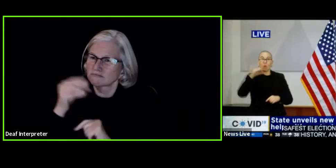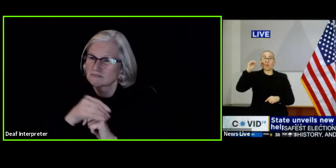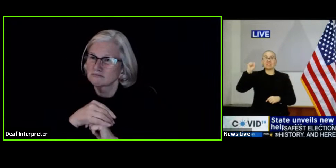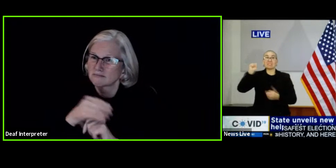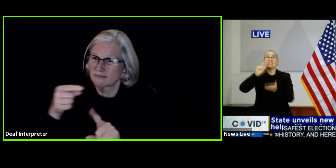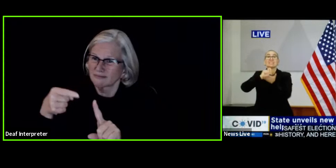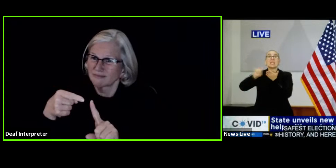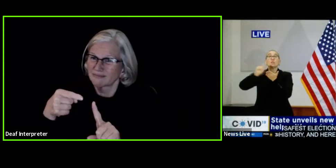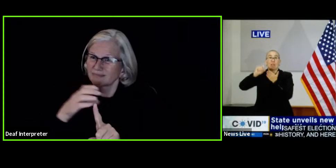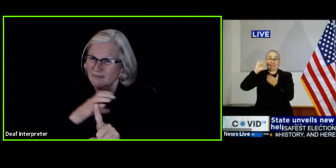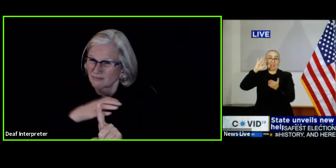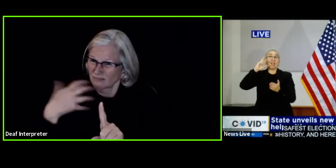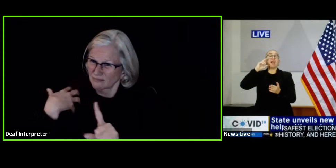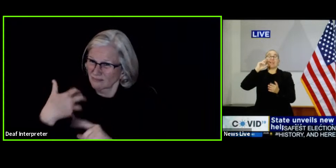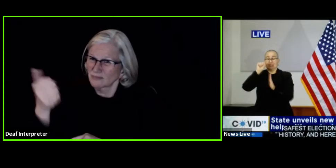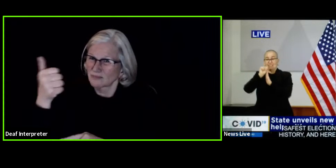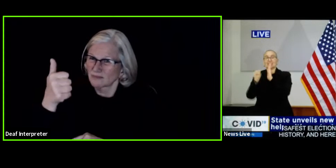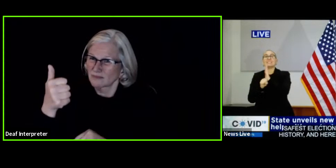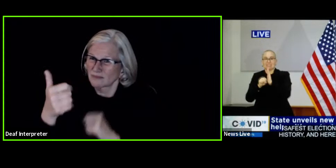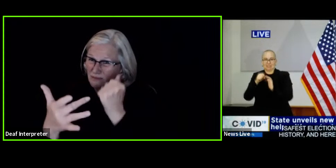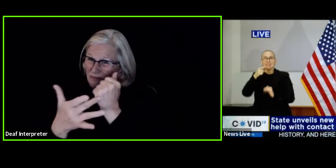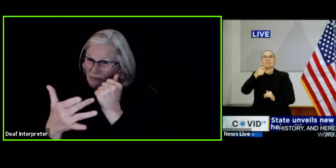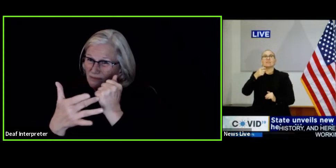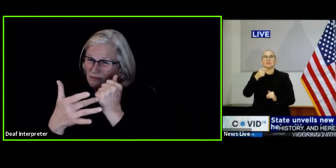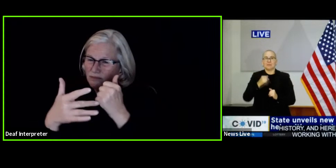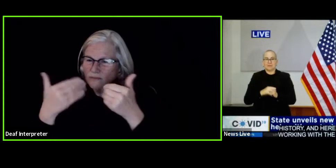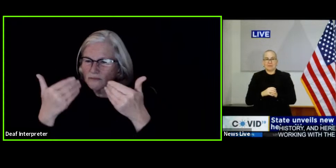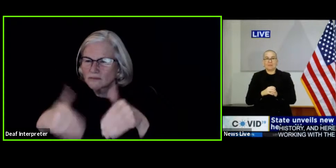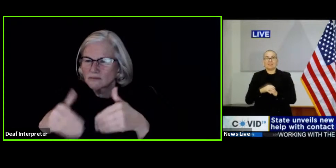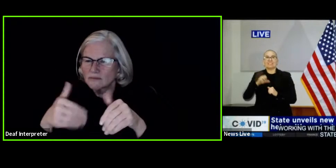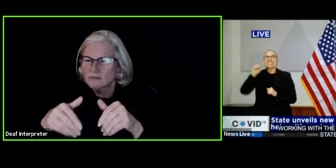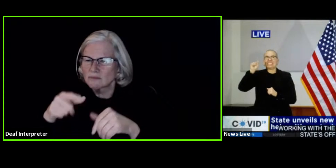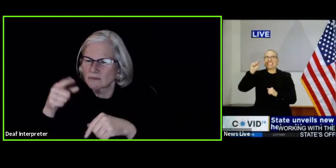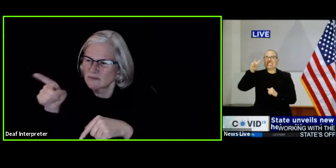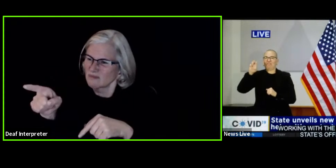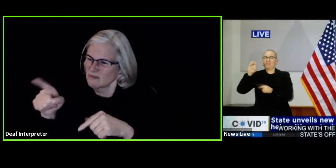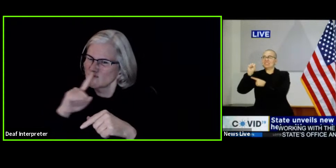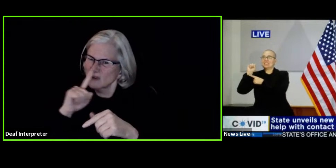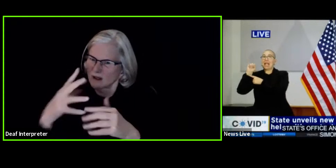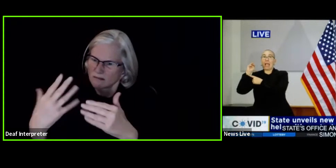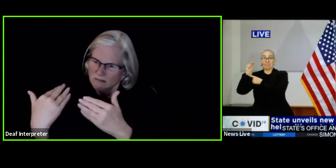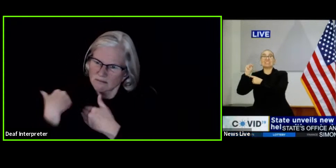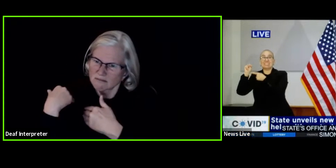OFFICE AND SECRETARY SIMON, COMMISSIONER TOMES WAS ONE OF THE PEOPLE